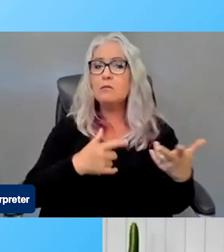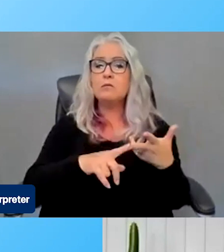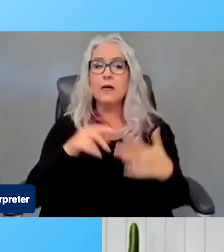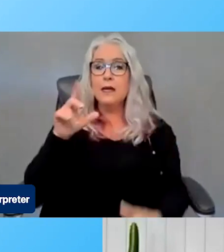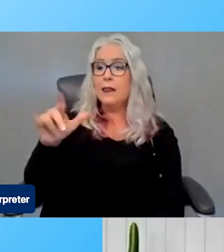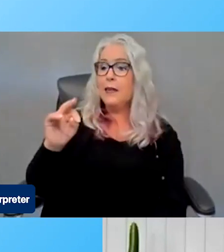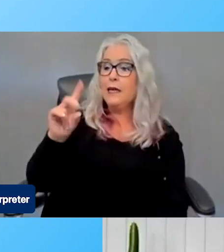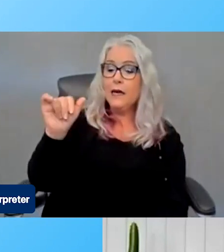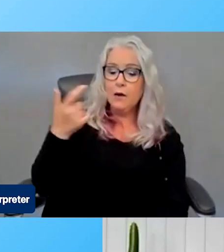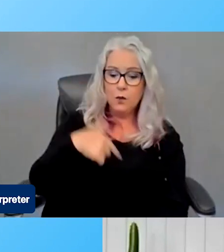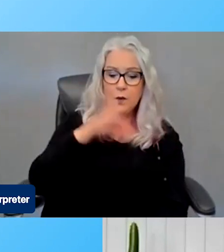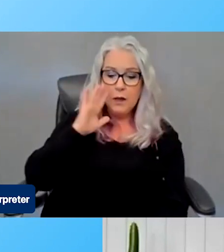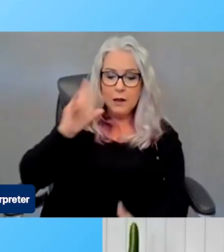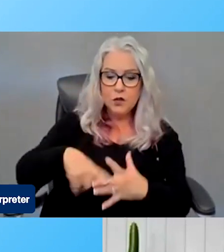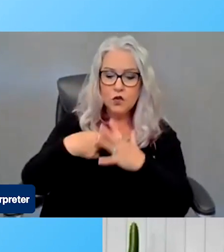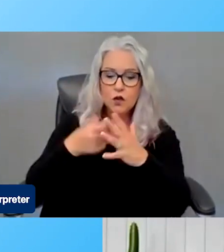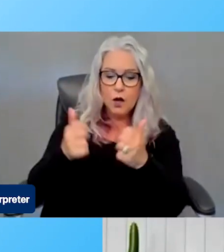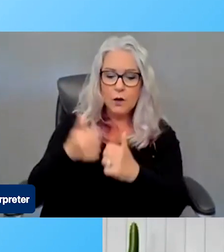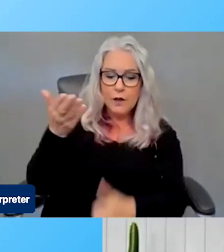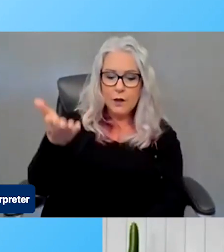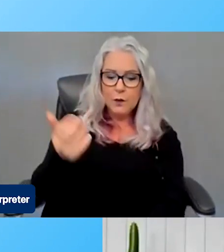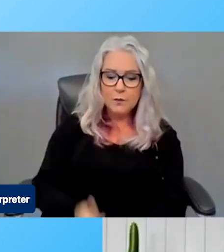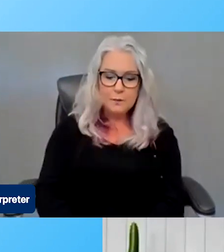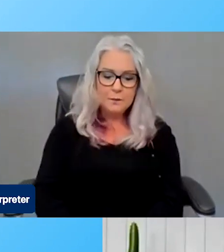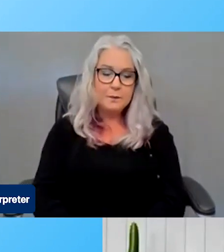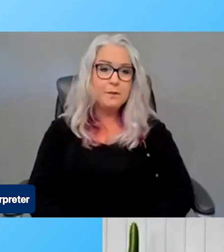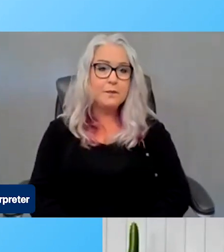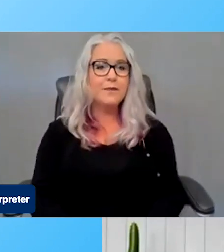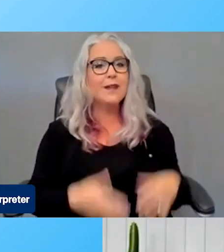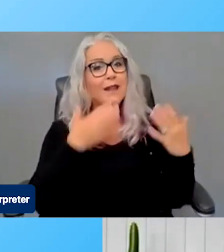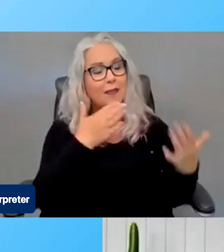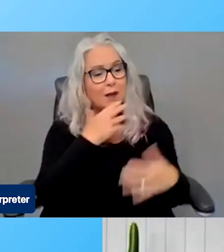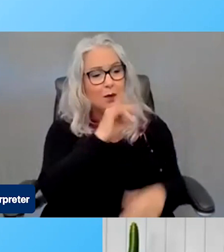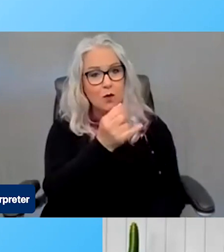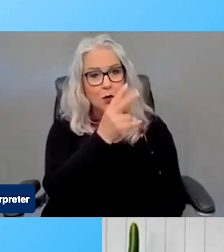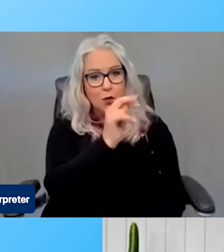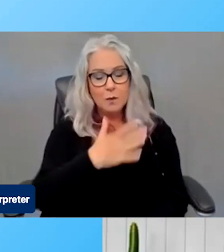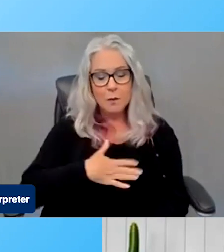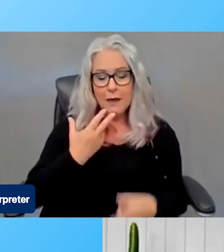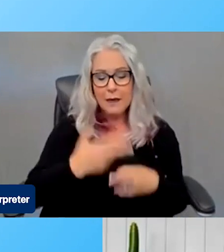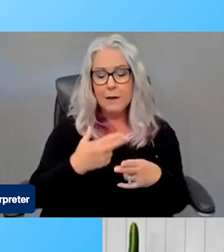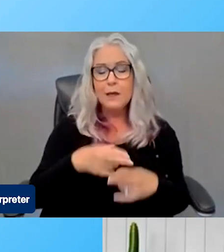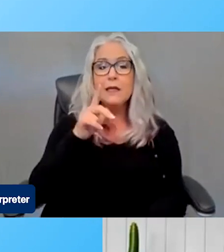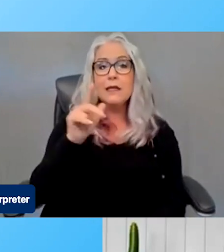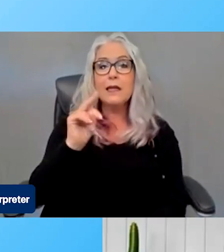LINDA ANDERSON STANLEY: Great thanks so much June. I'm Linda Anderson Stanley